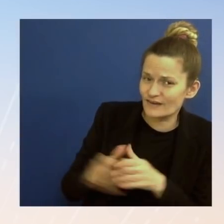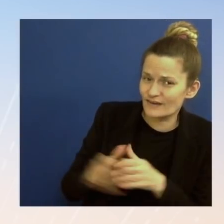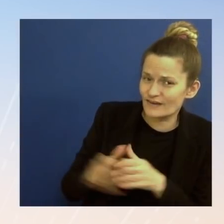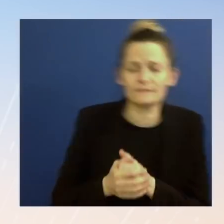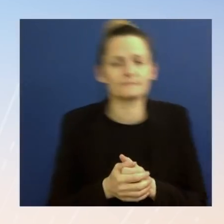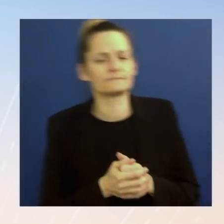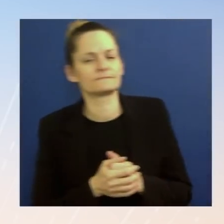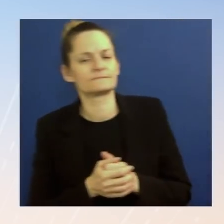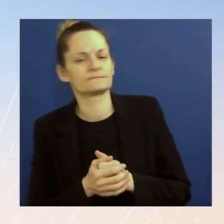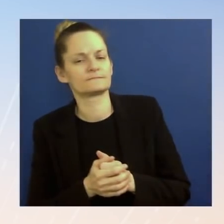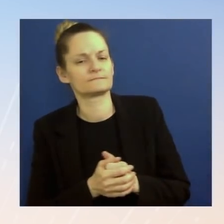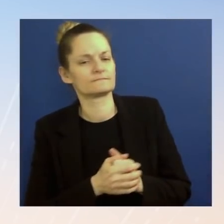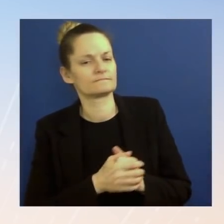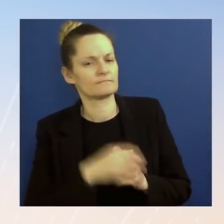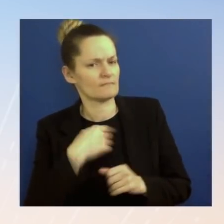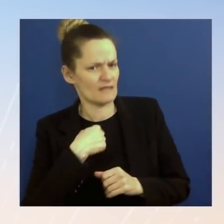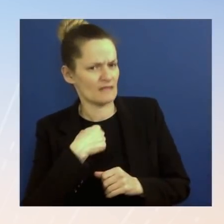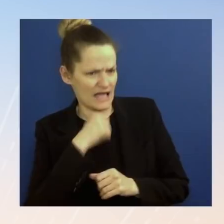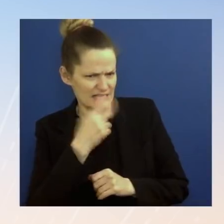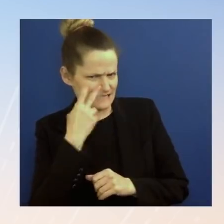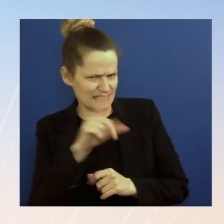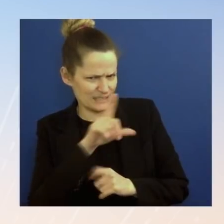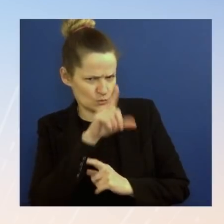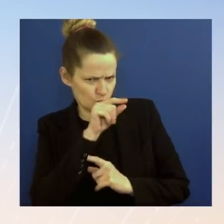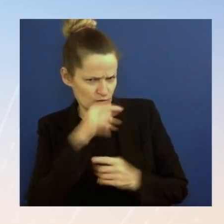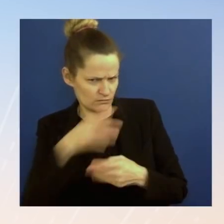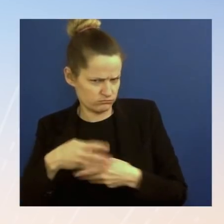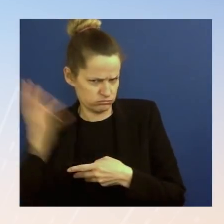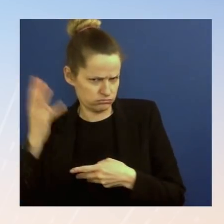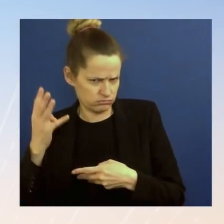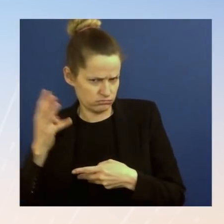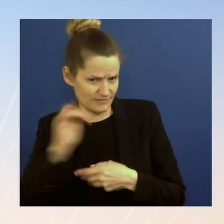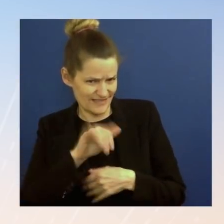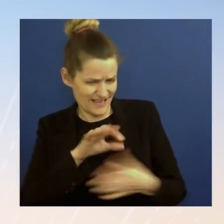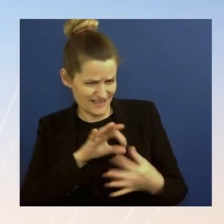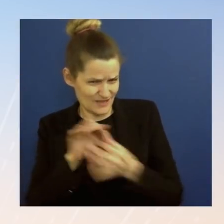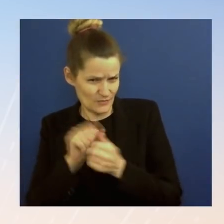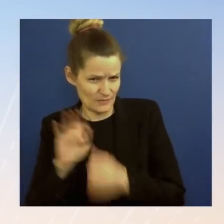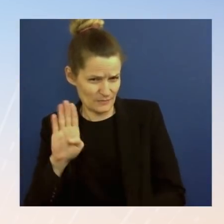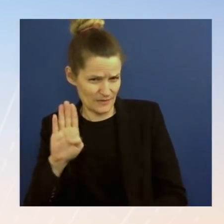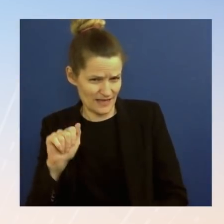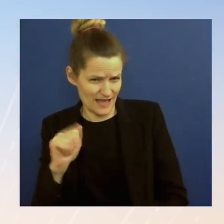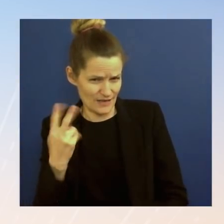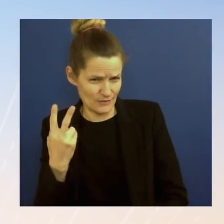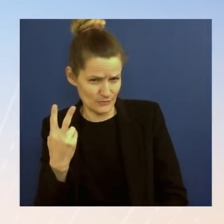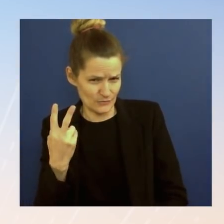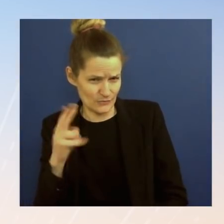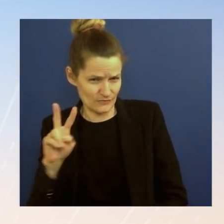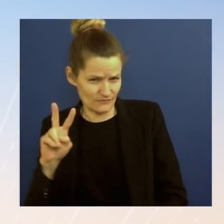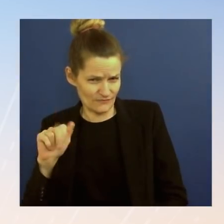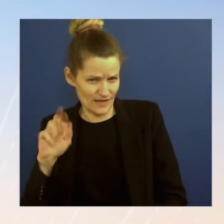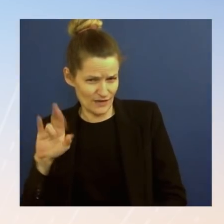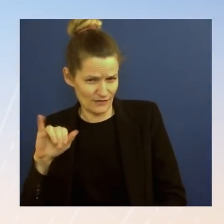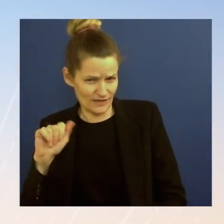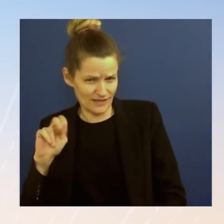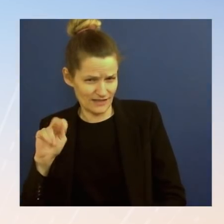Was it related to the BA.2 variant? The Press: Yes. Ms. Psaki: Okay. What we do know about the BA.2 variant, which I think is important context for people,